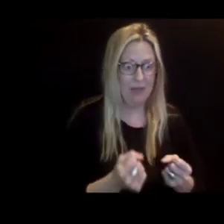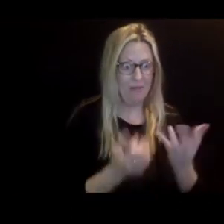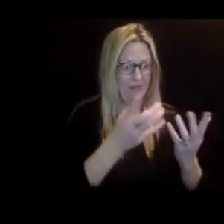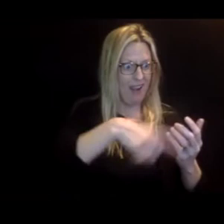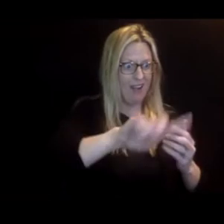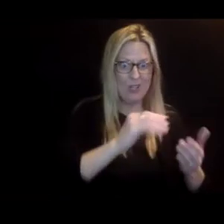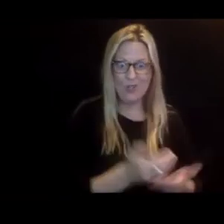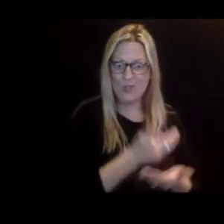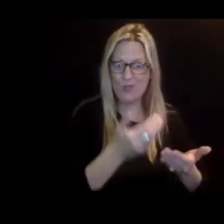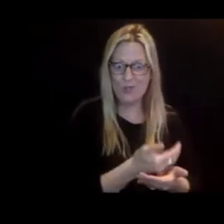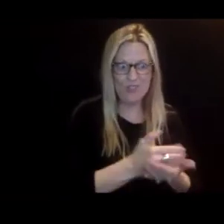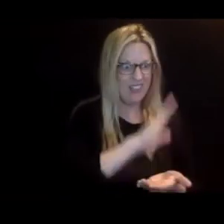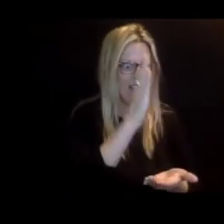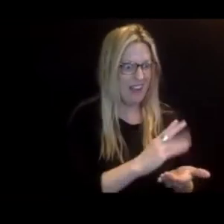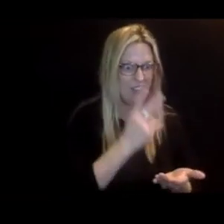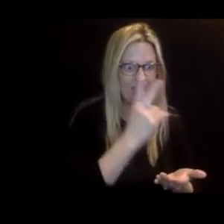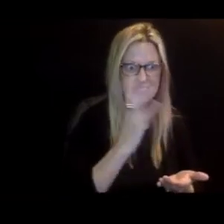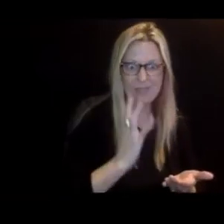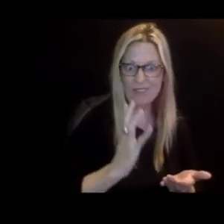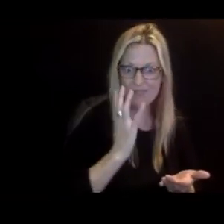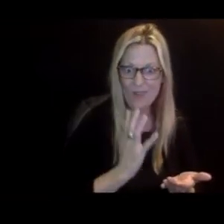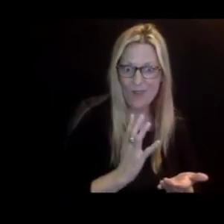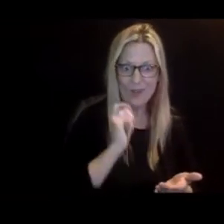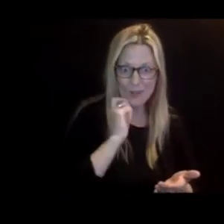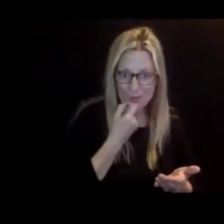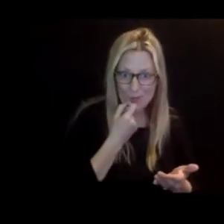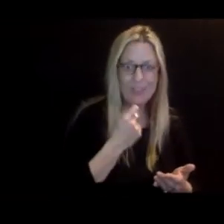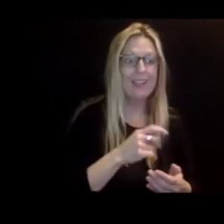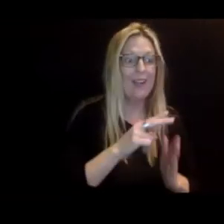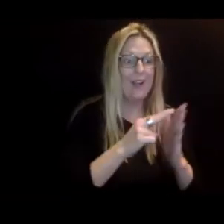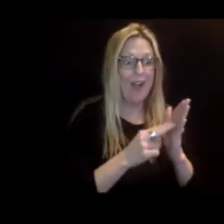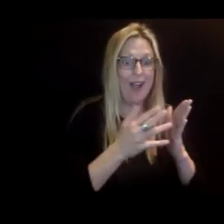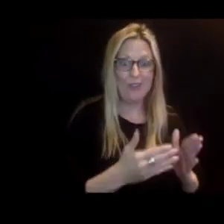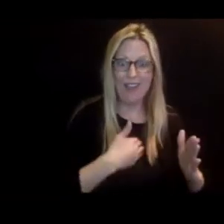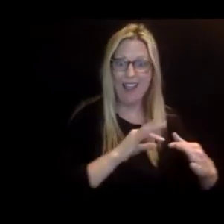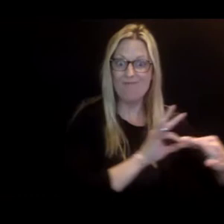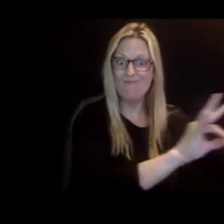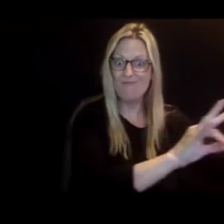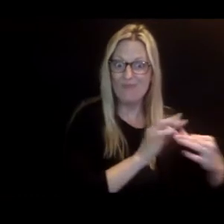we have never been part of our work before. This is cool. Our contractors have their networks